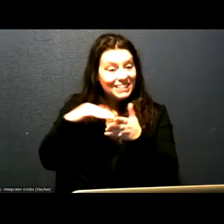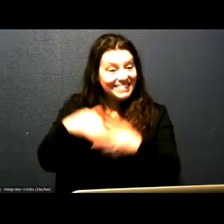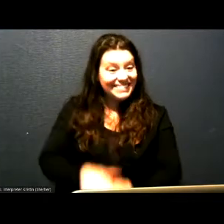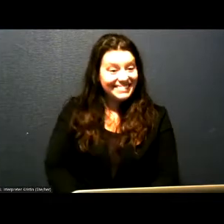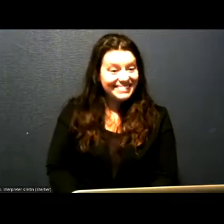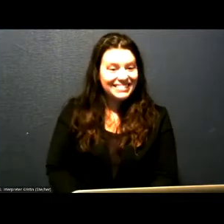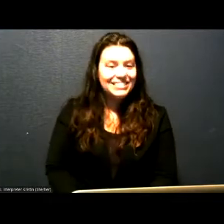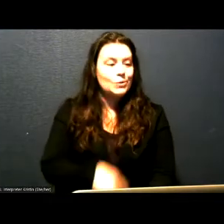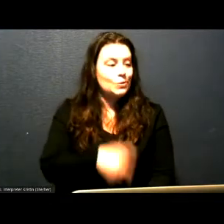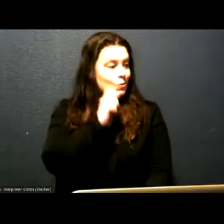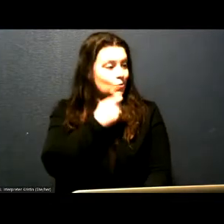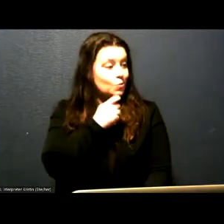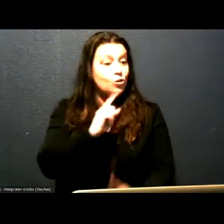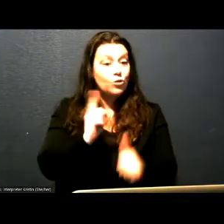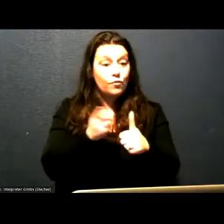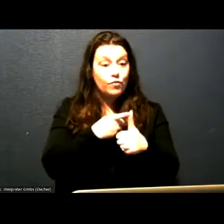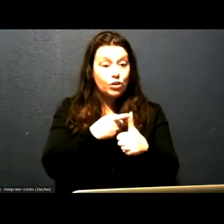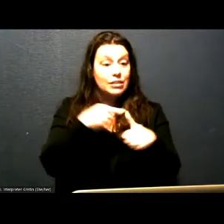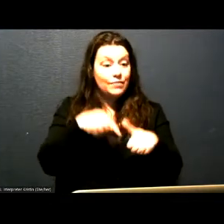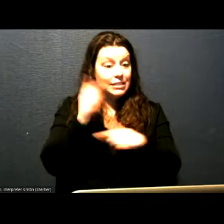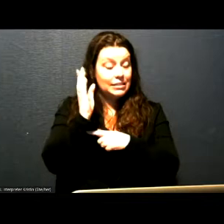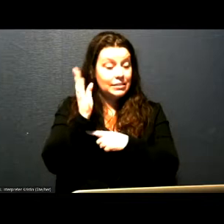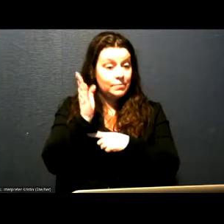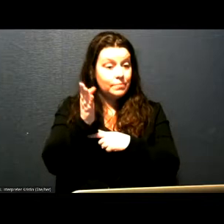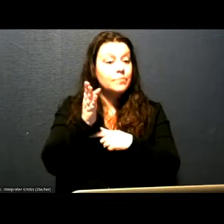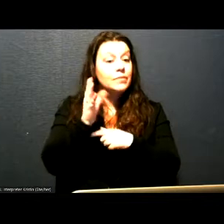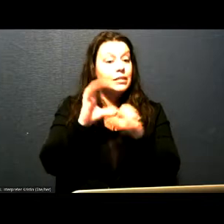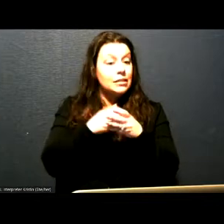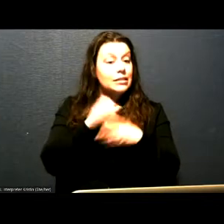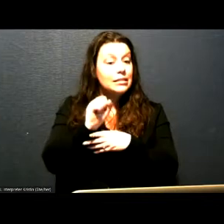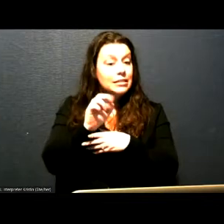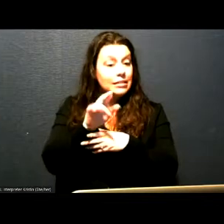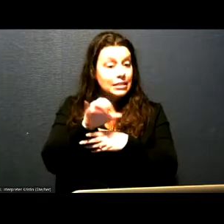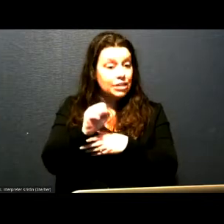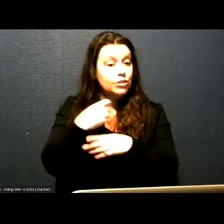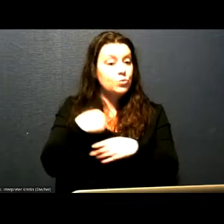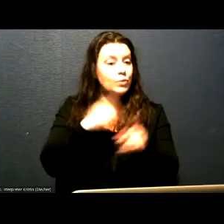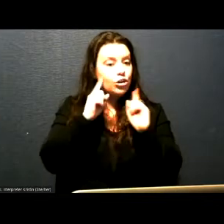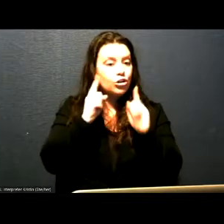Kim and Sarah, two scientists that study species that live in water like river herring and whales,